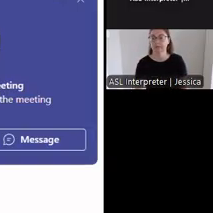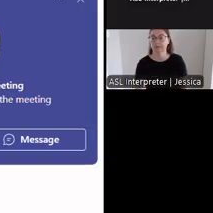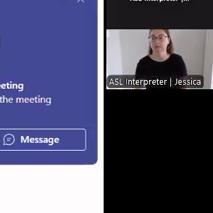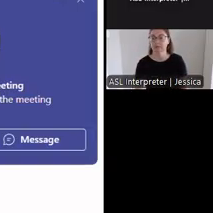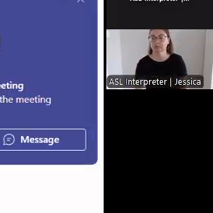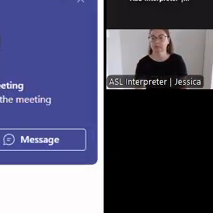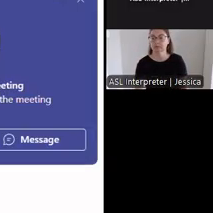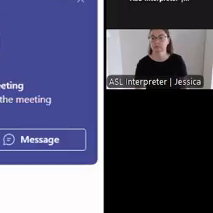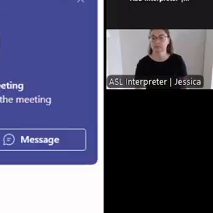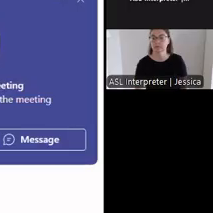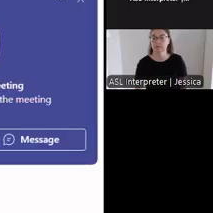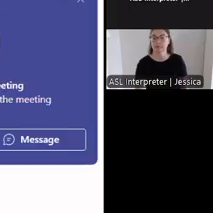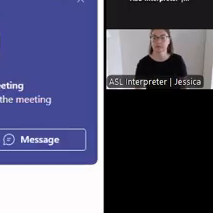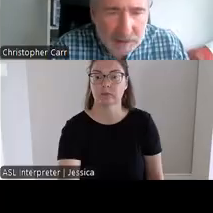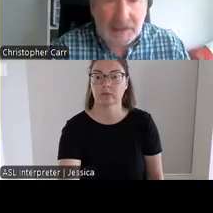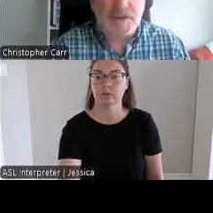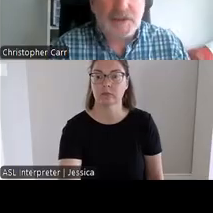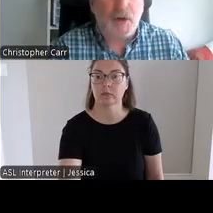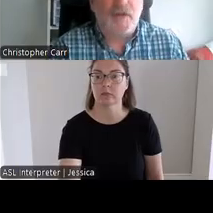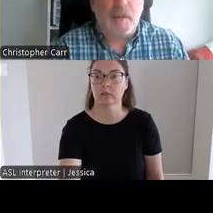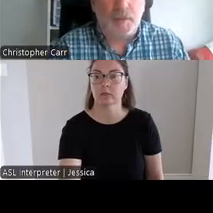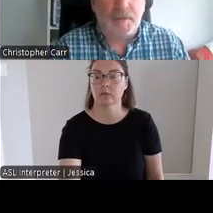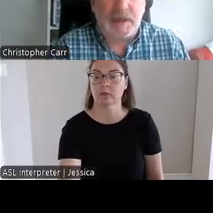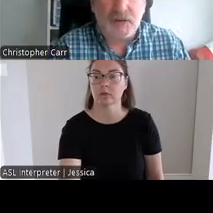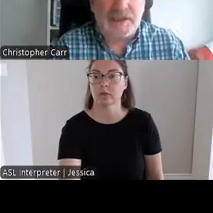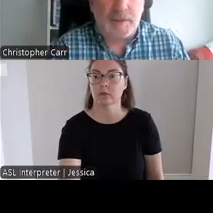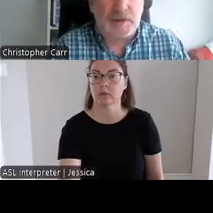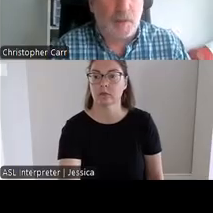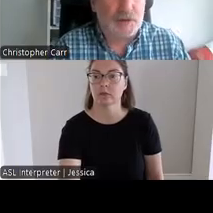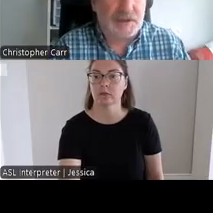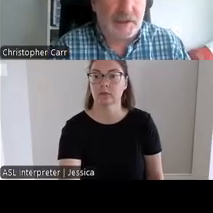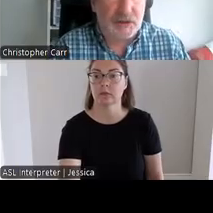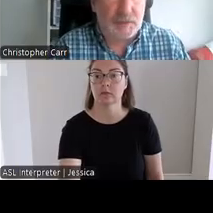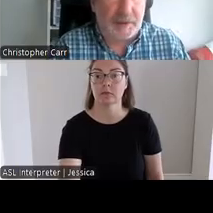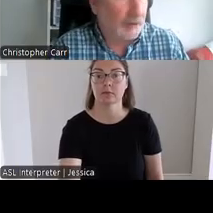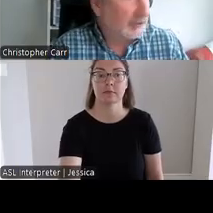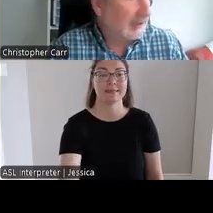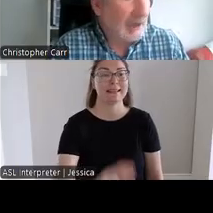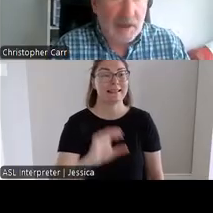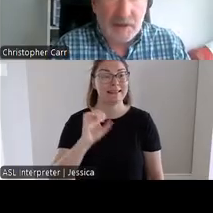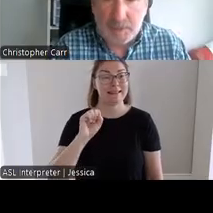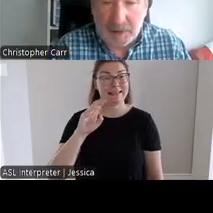Schema is, Schema is a code that would be understandable to most English speakers,